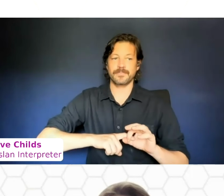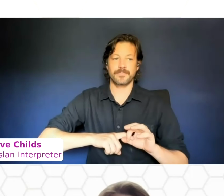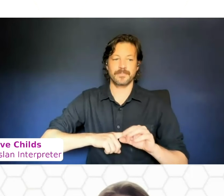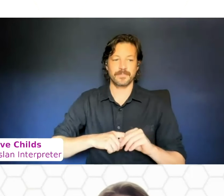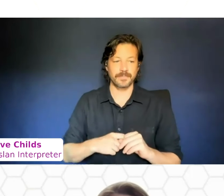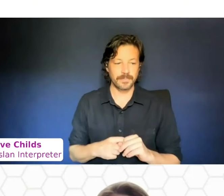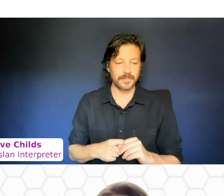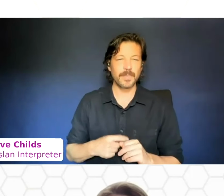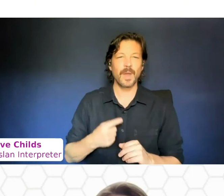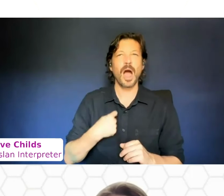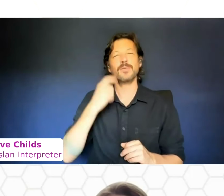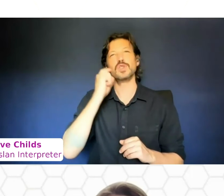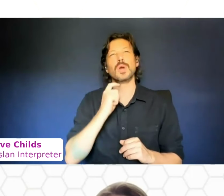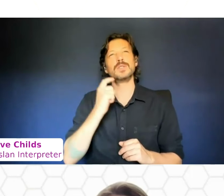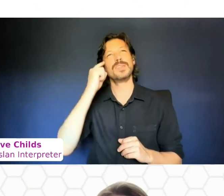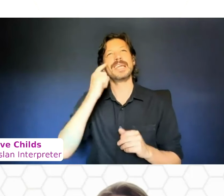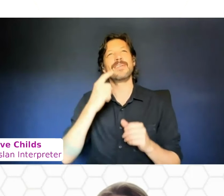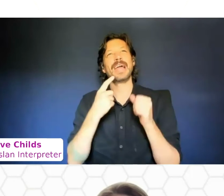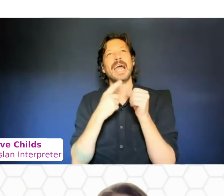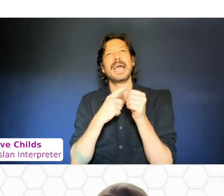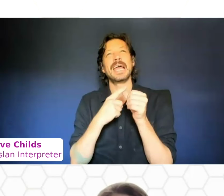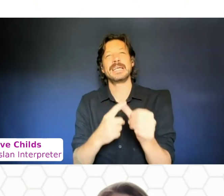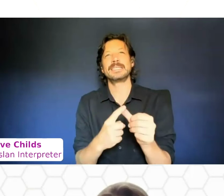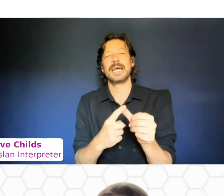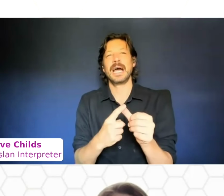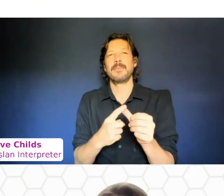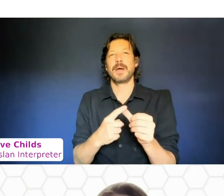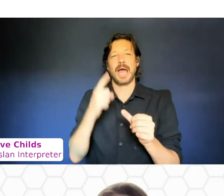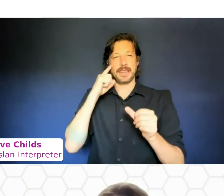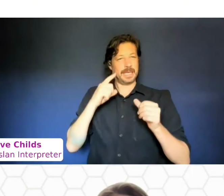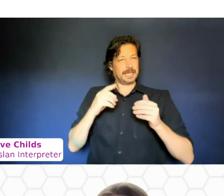to come up with an answer, but I don't think I have an immediate answer because I think it's